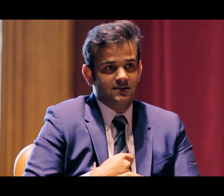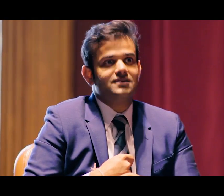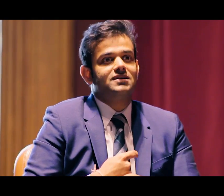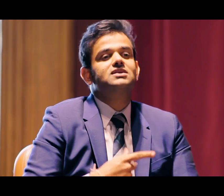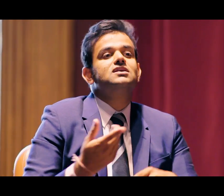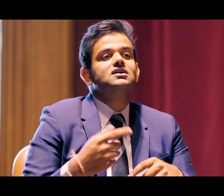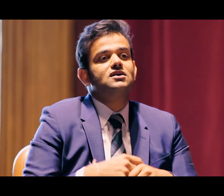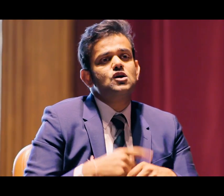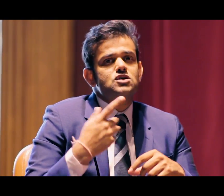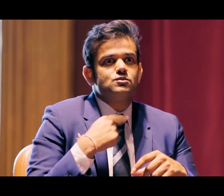[Kim] Sure, right.